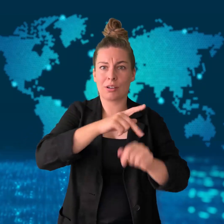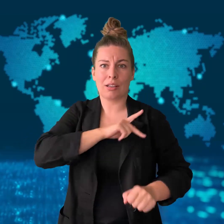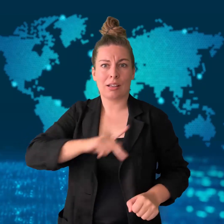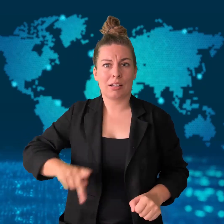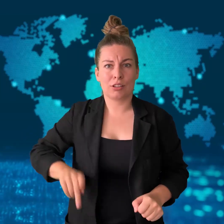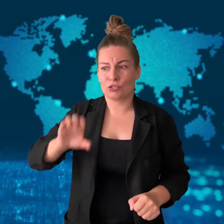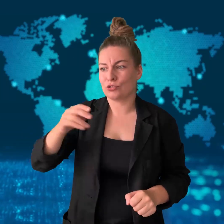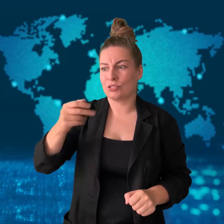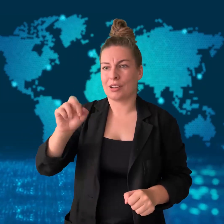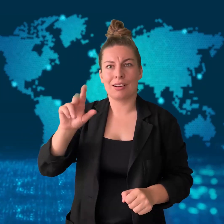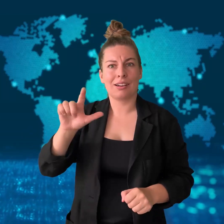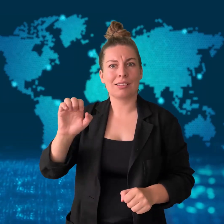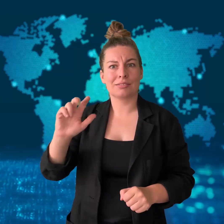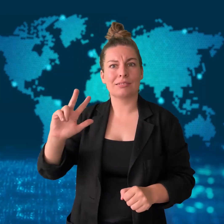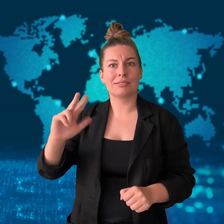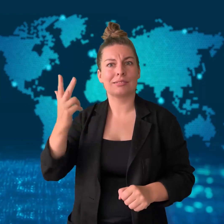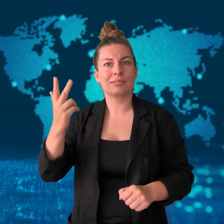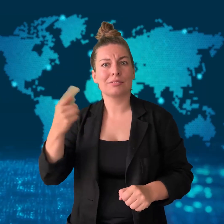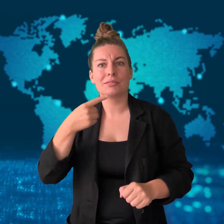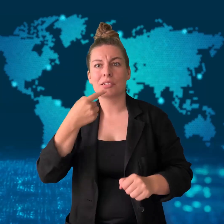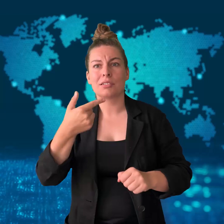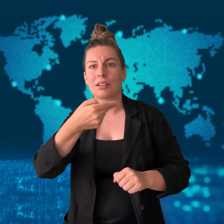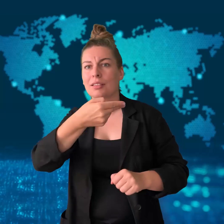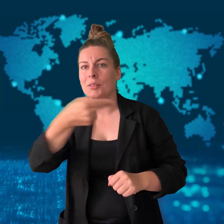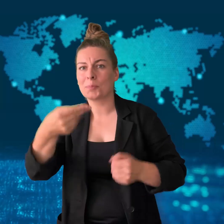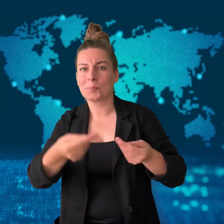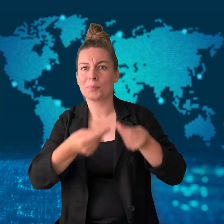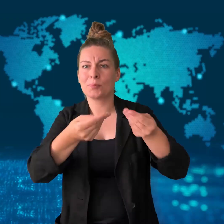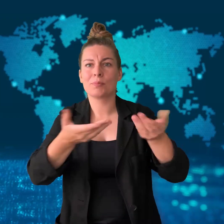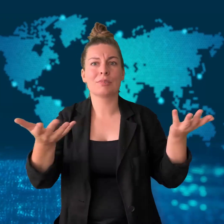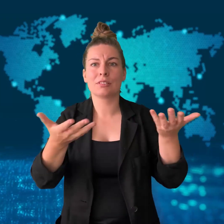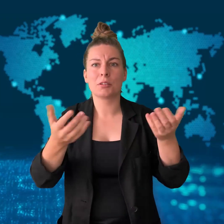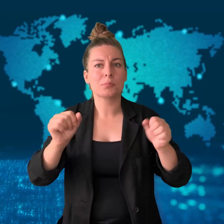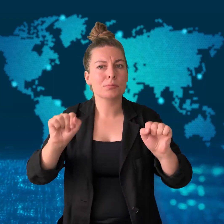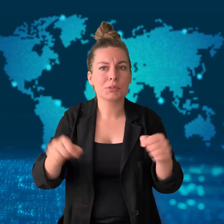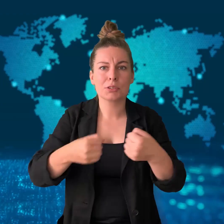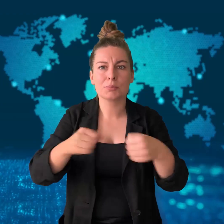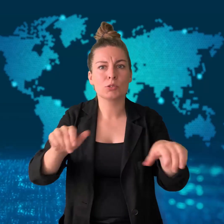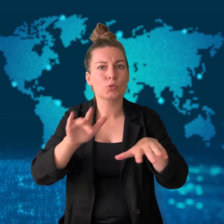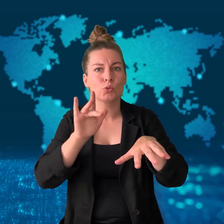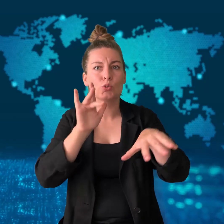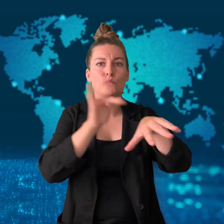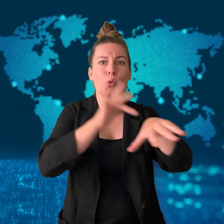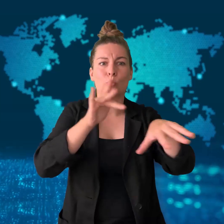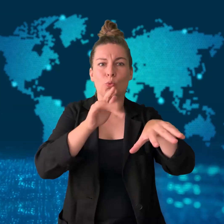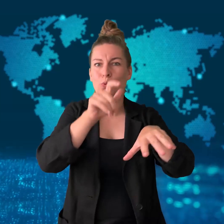the monarchy of his mother, Queen Elizabeth II.